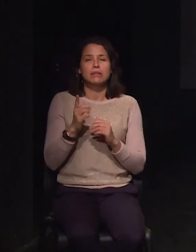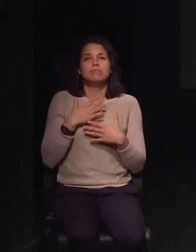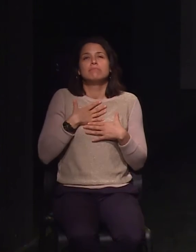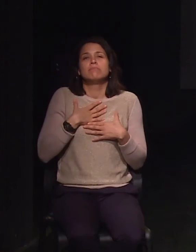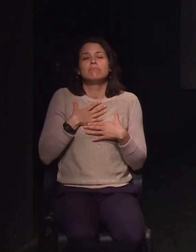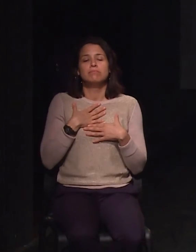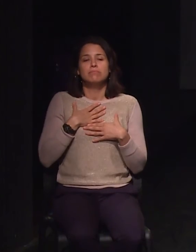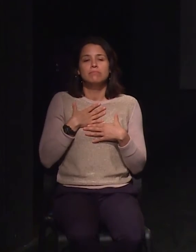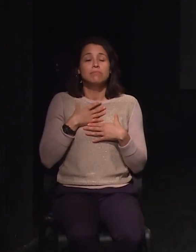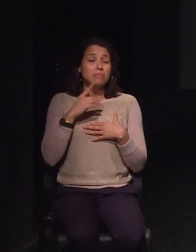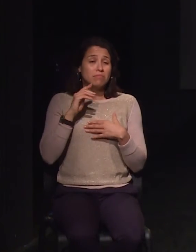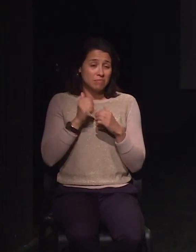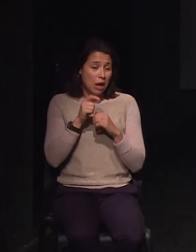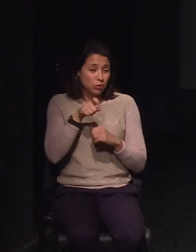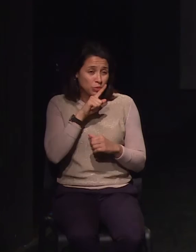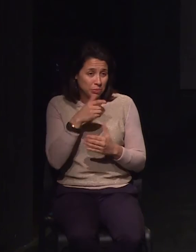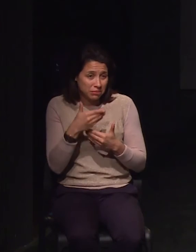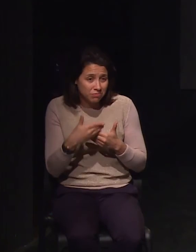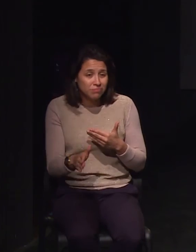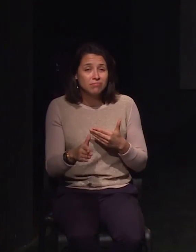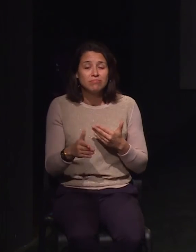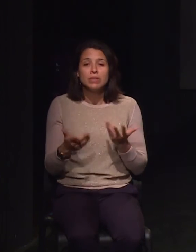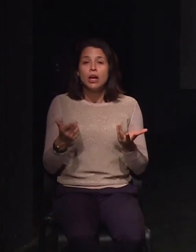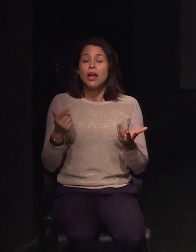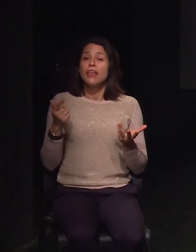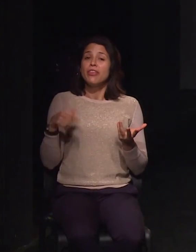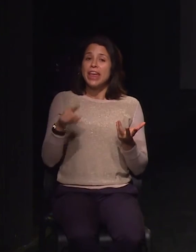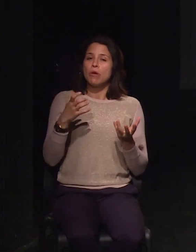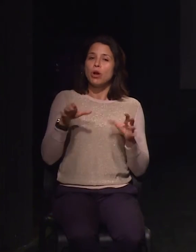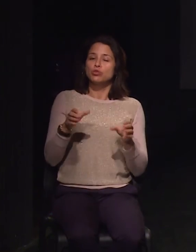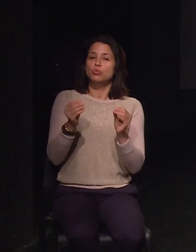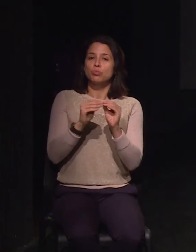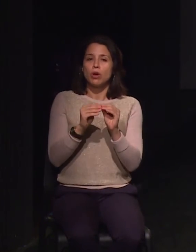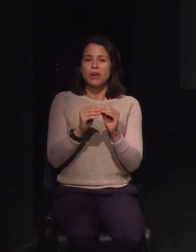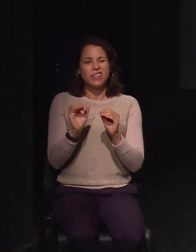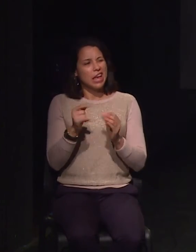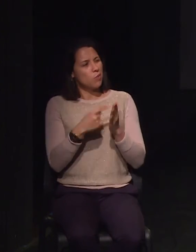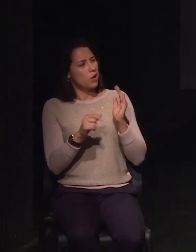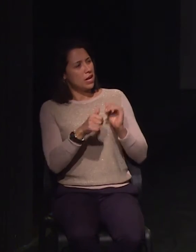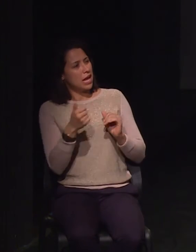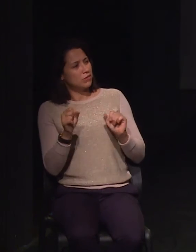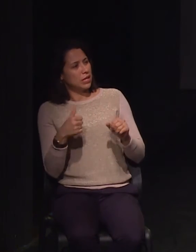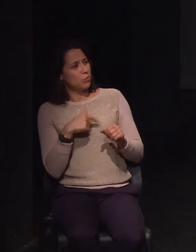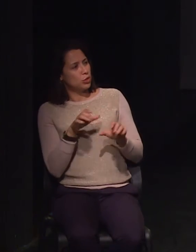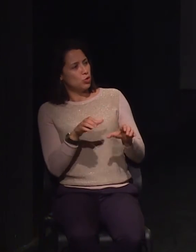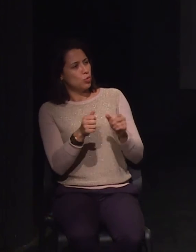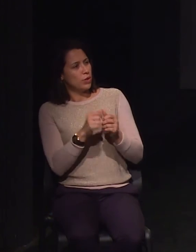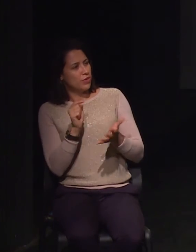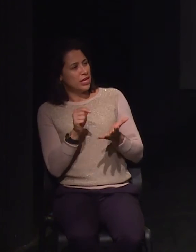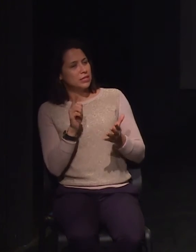This is how it should be, and there’s more, they want to do more. They are constantly like, what else can we do with this thing. This is a great car.